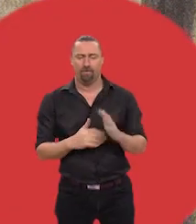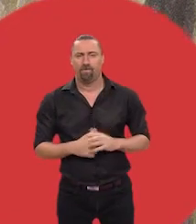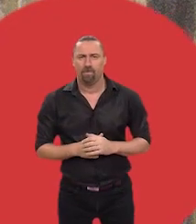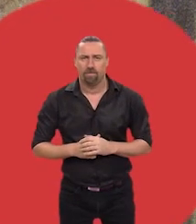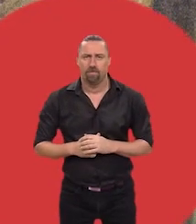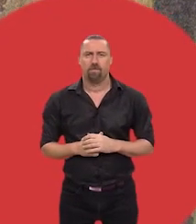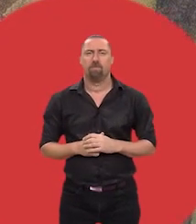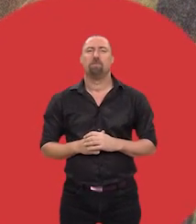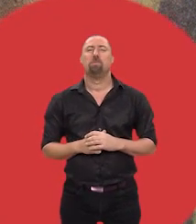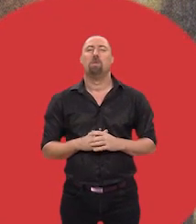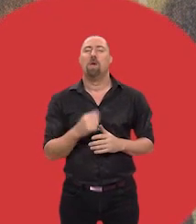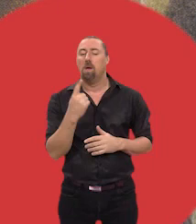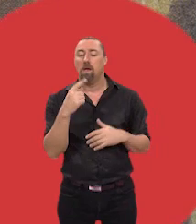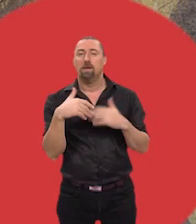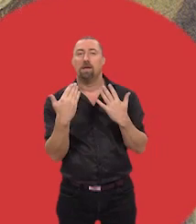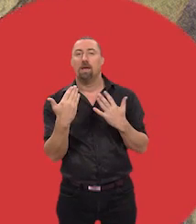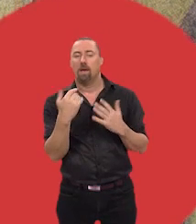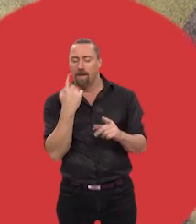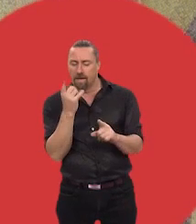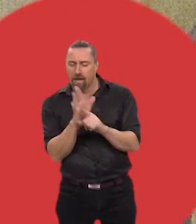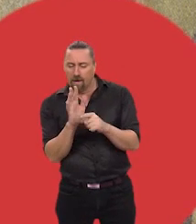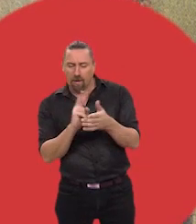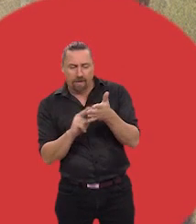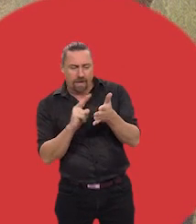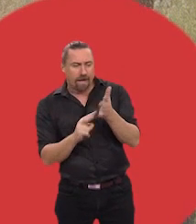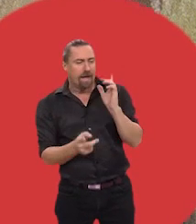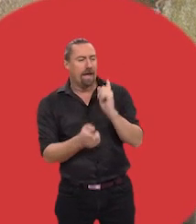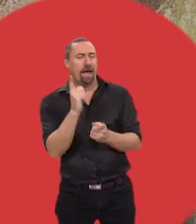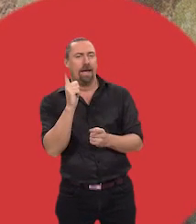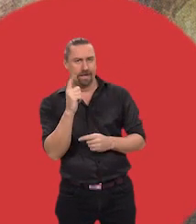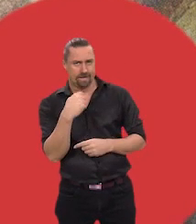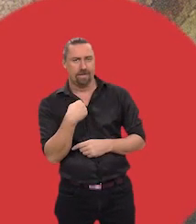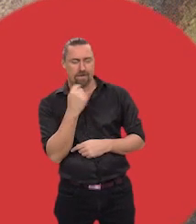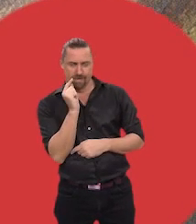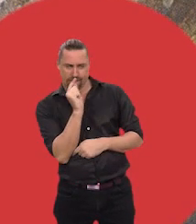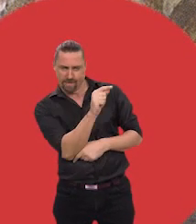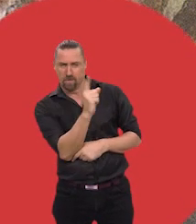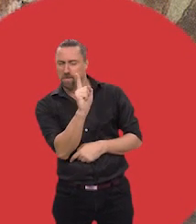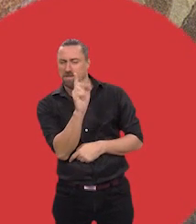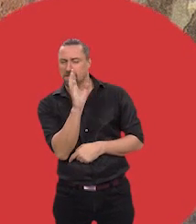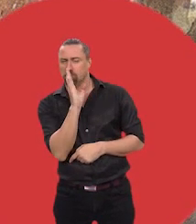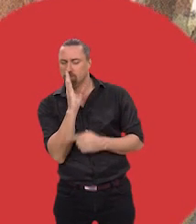One day when he learned how to read, he would see what secrets was squirreled on that scribbly tree.